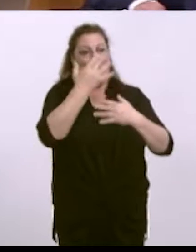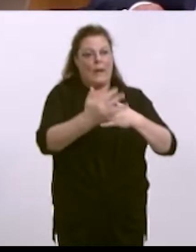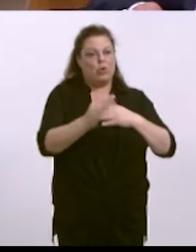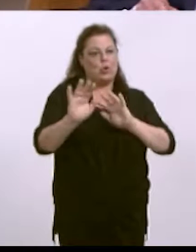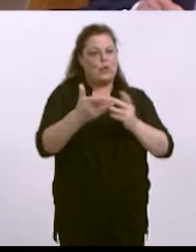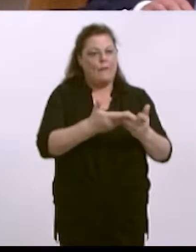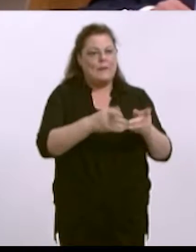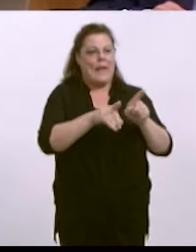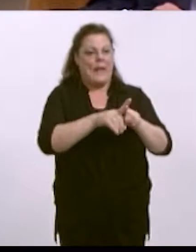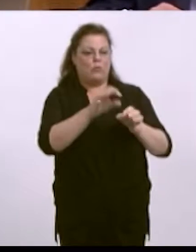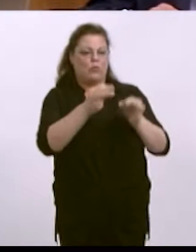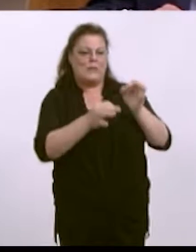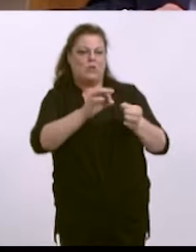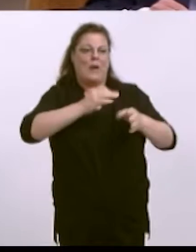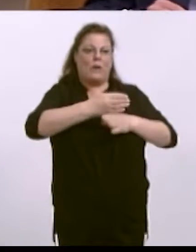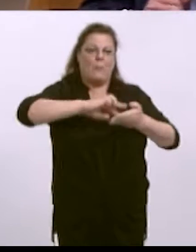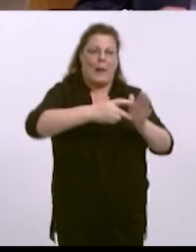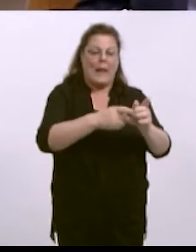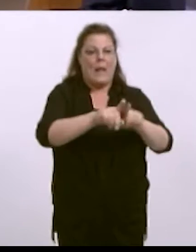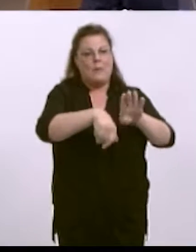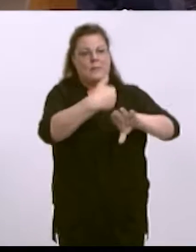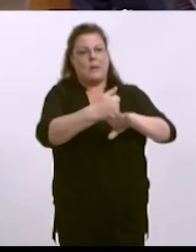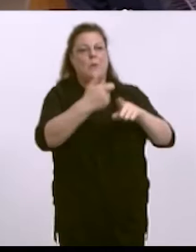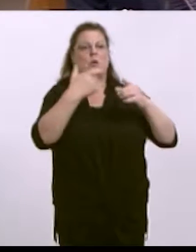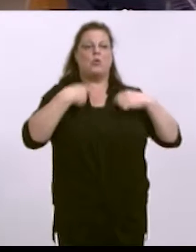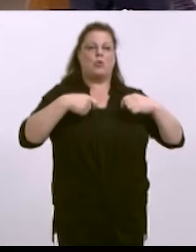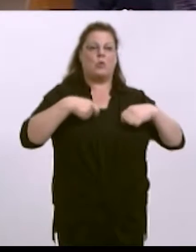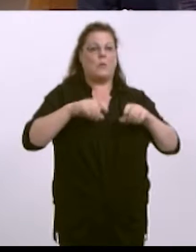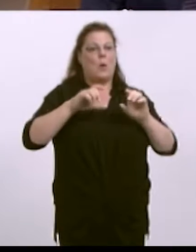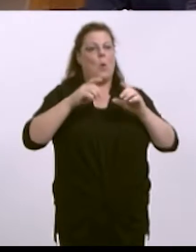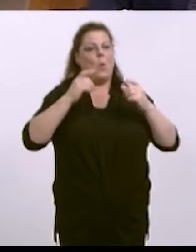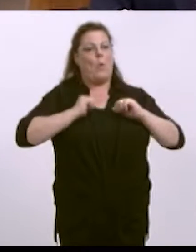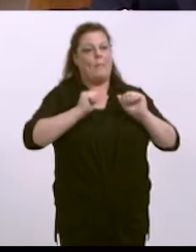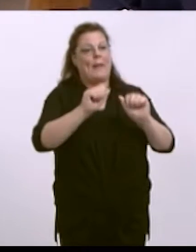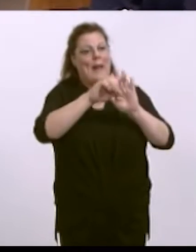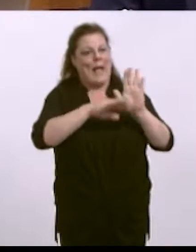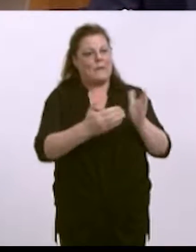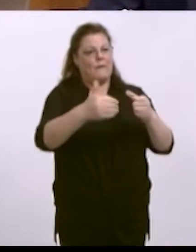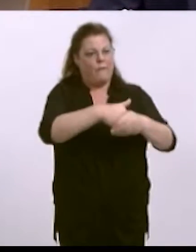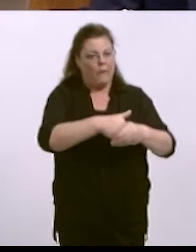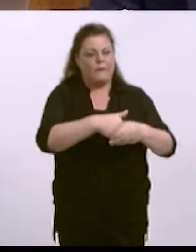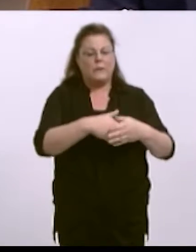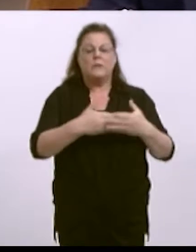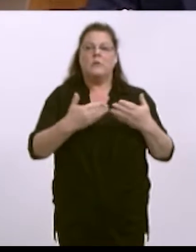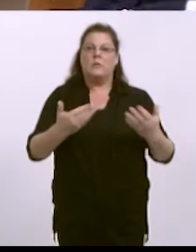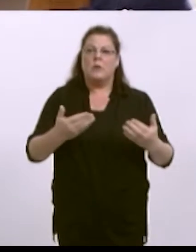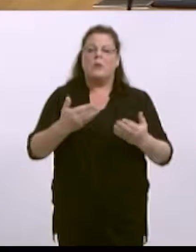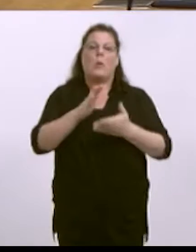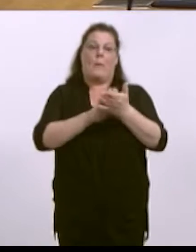strategic action plan, and the implementation of the Social Services and Well-being (Wales) Act 2014. Carwyn Jones: Felly, cadarnhau beth ddywedais i, a chadarnhau beth sydd wedi cael ei gytuno rhwng y ddwy blaid.